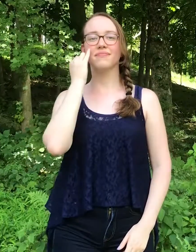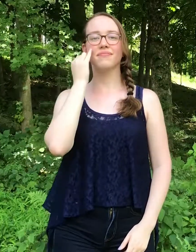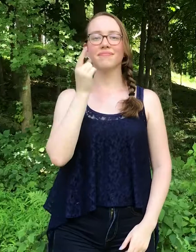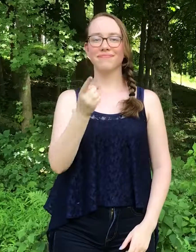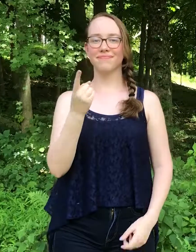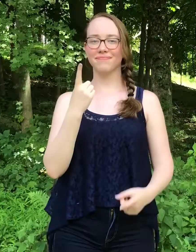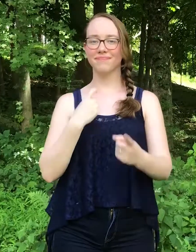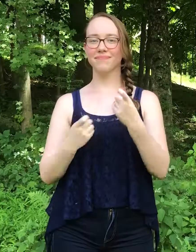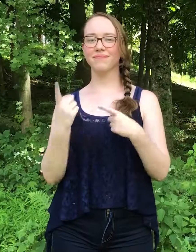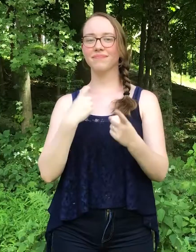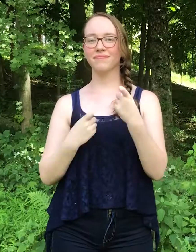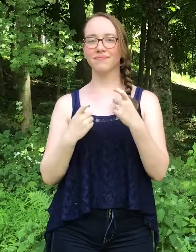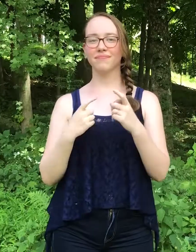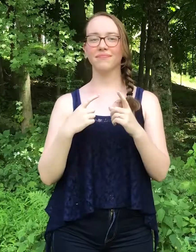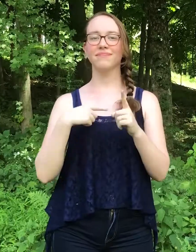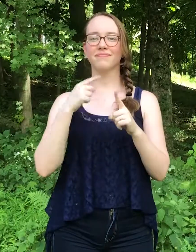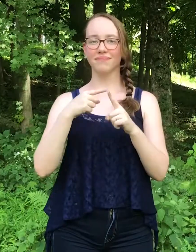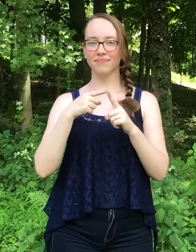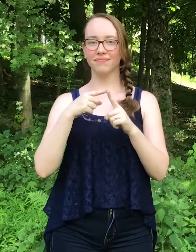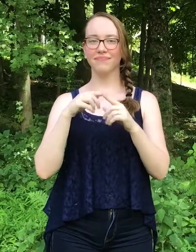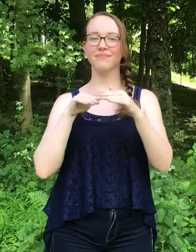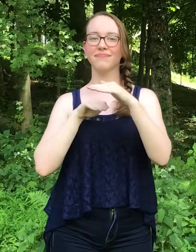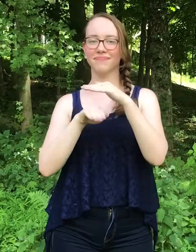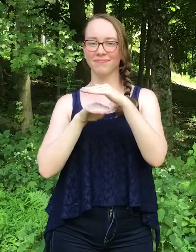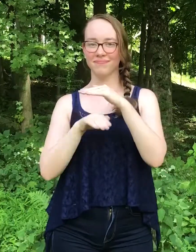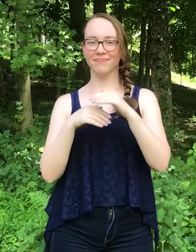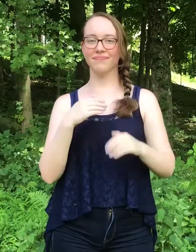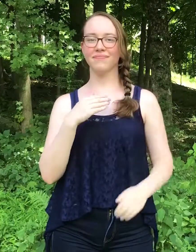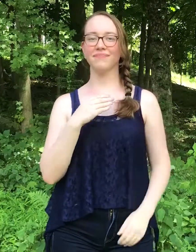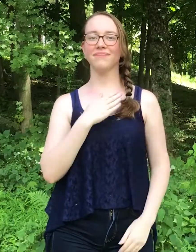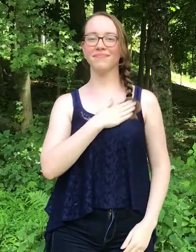If you have any questions about accessibility,